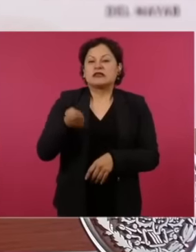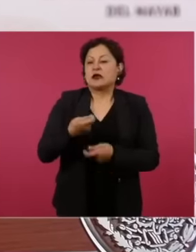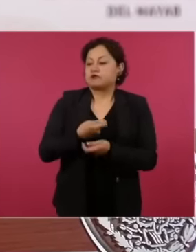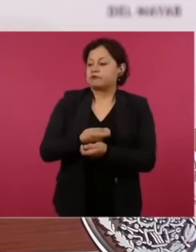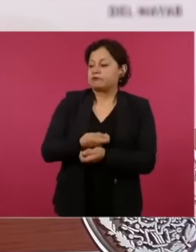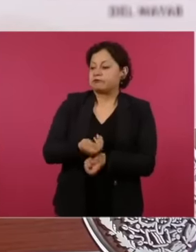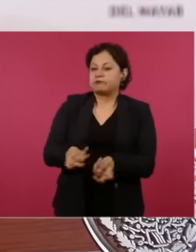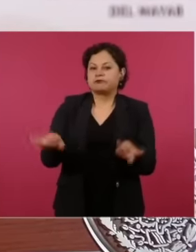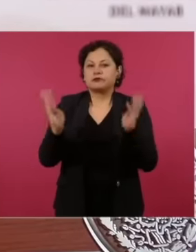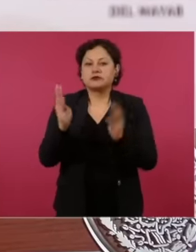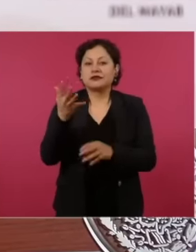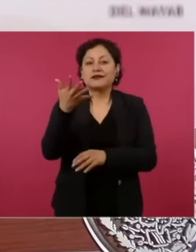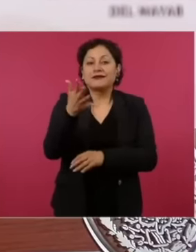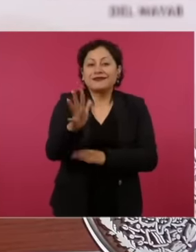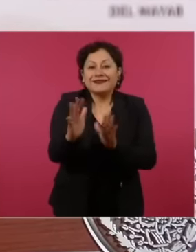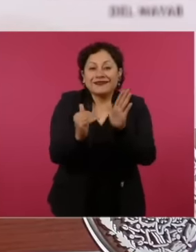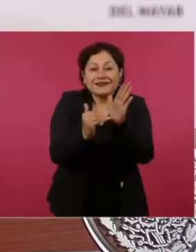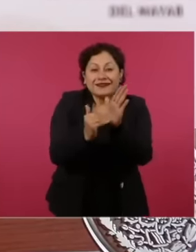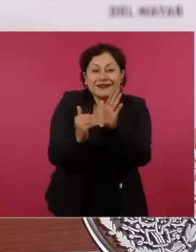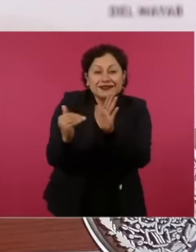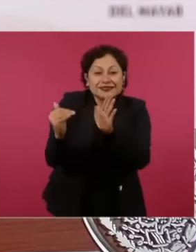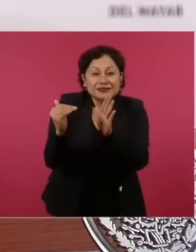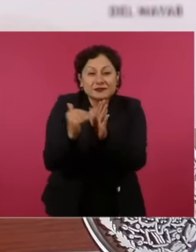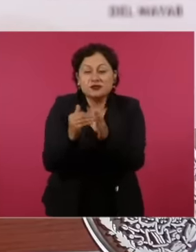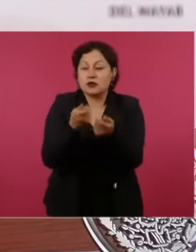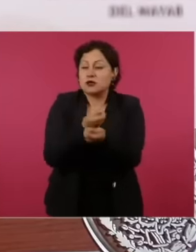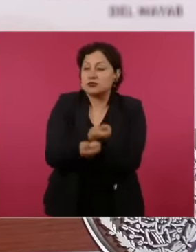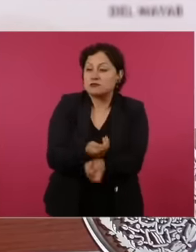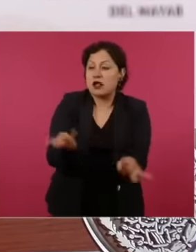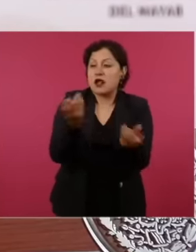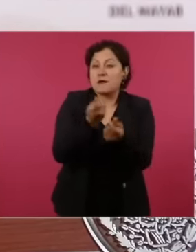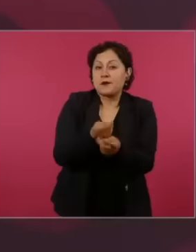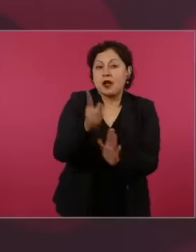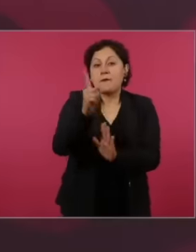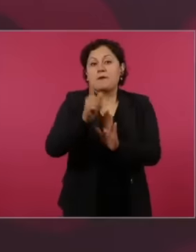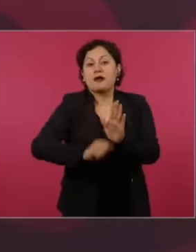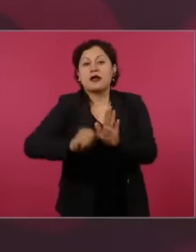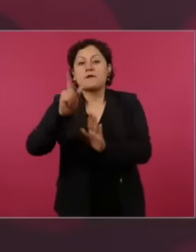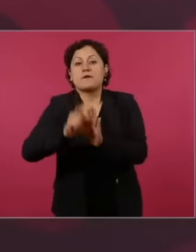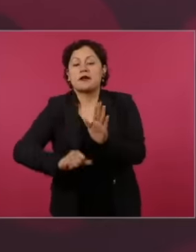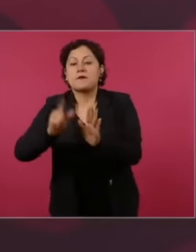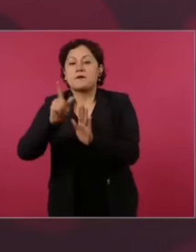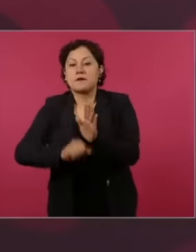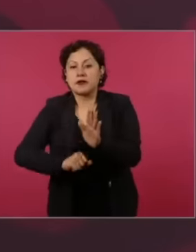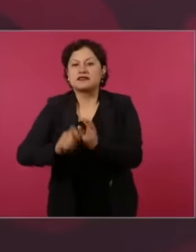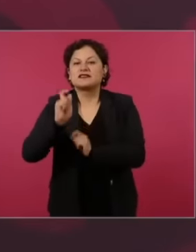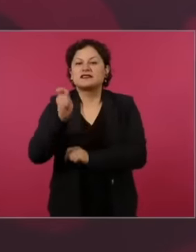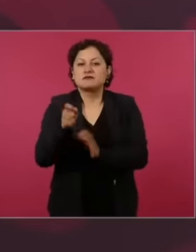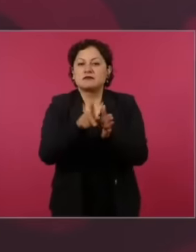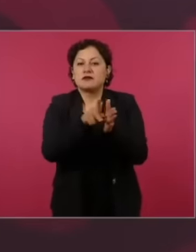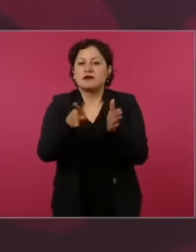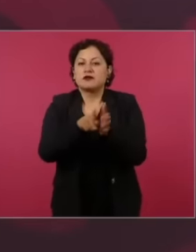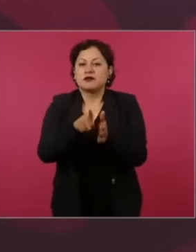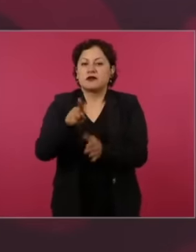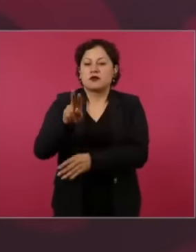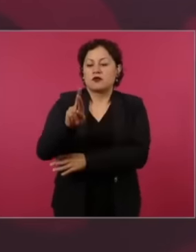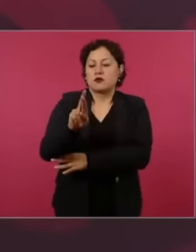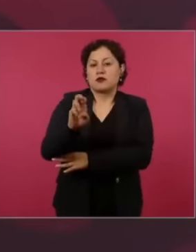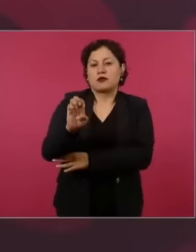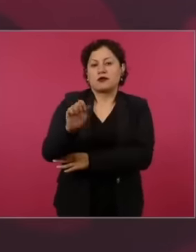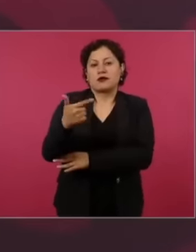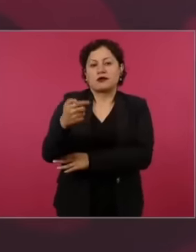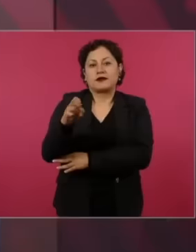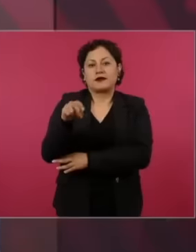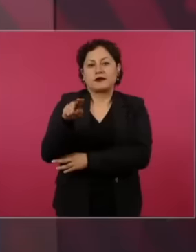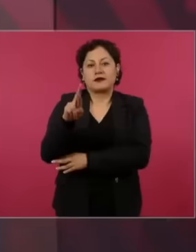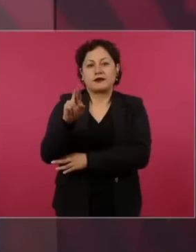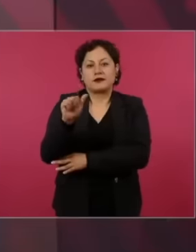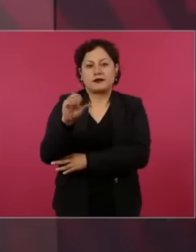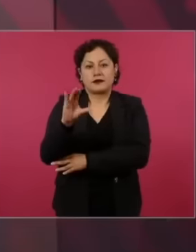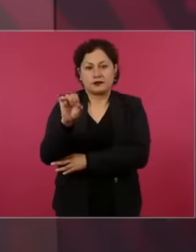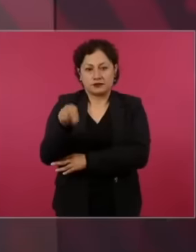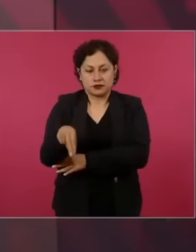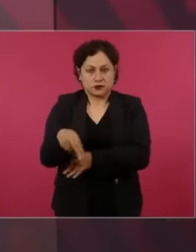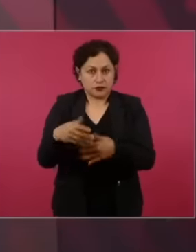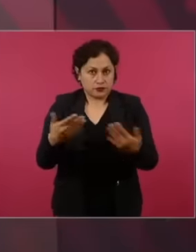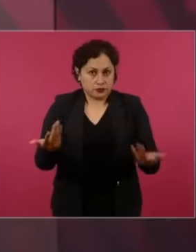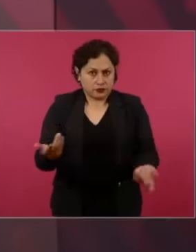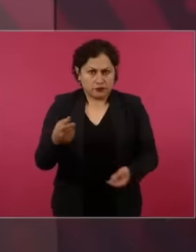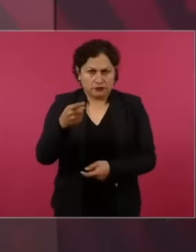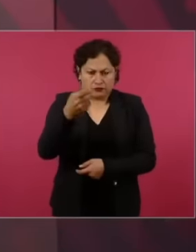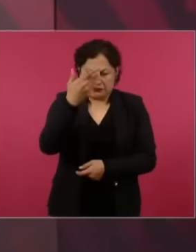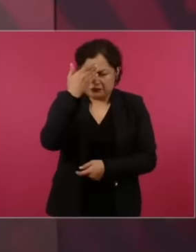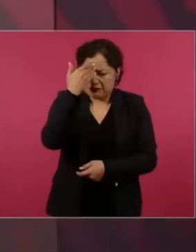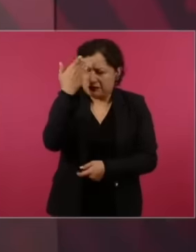the Regeneration newspaper each month and 10 million newspapers can be made in addition well done